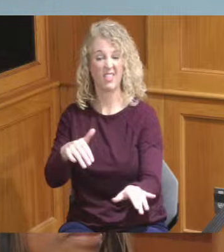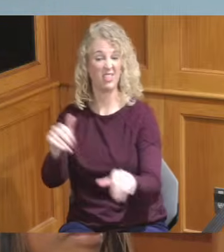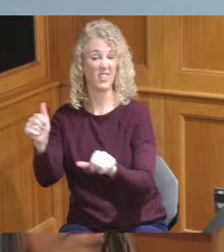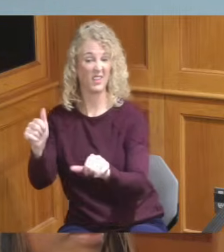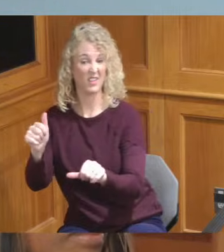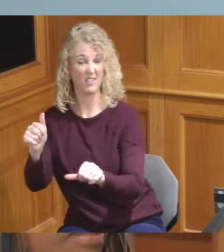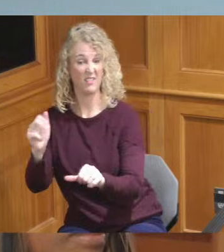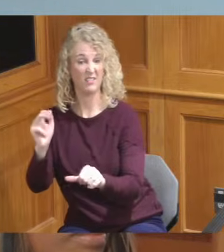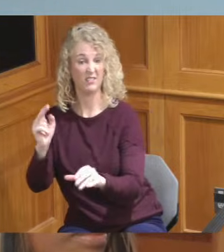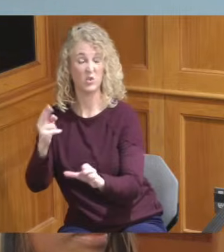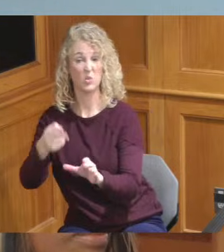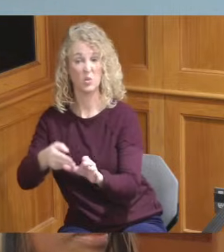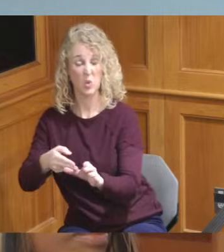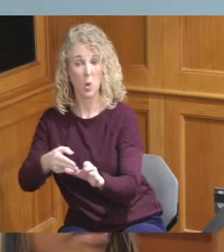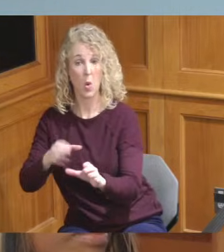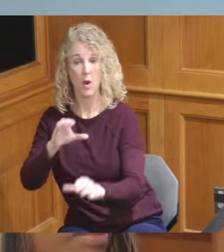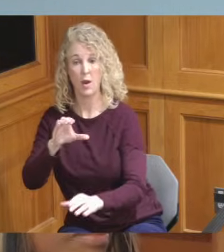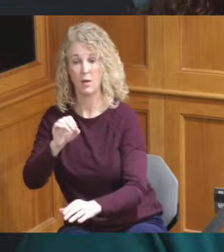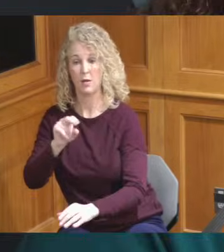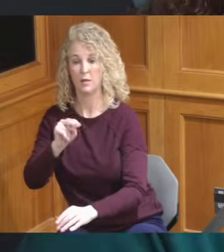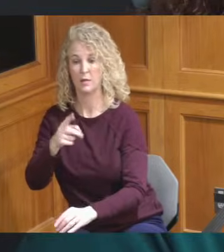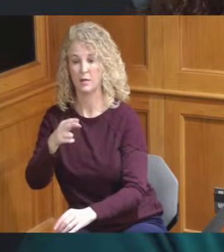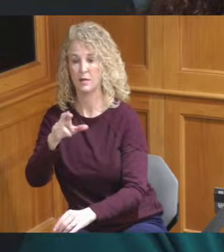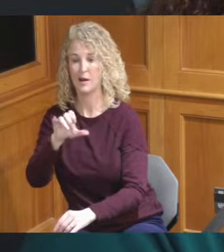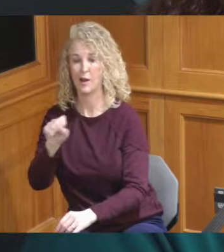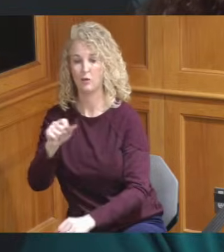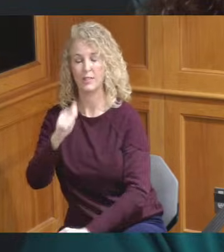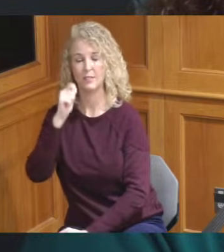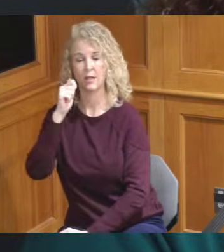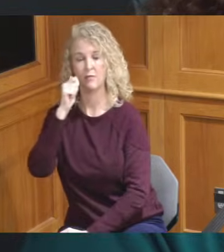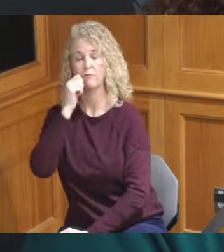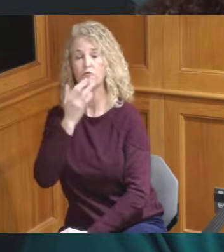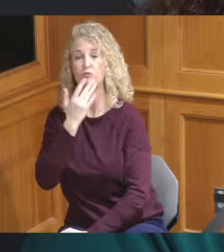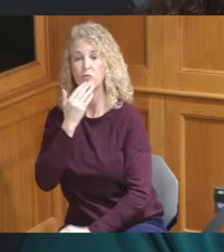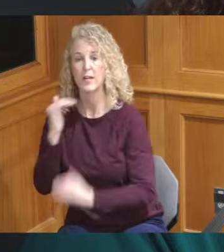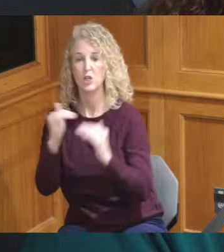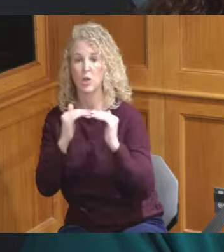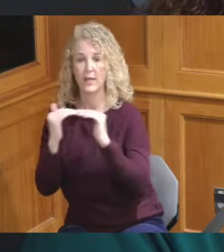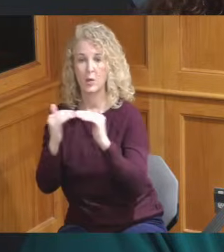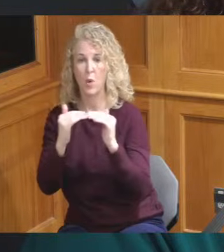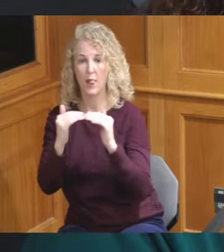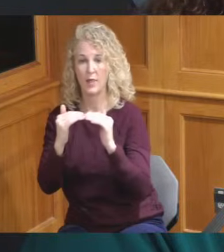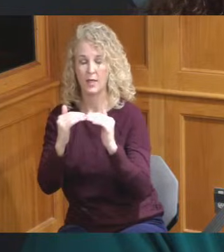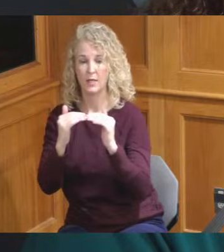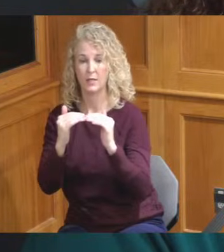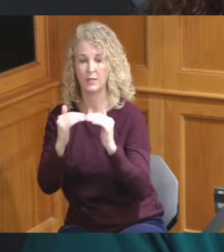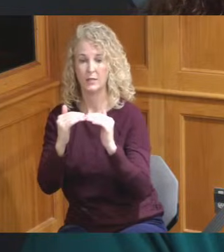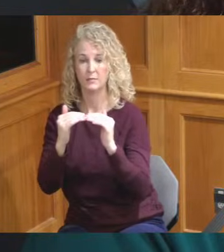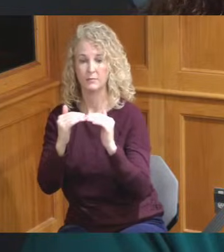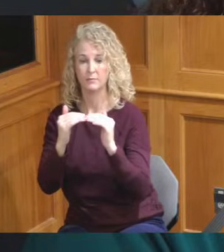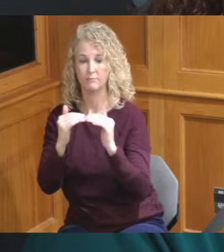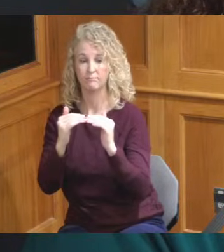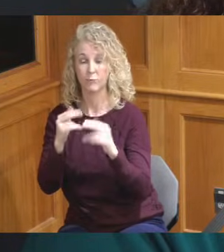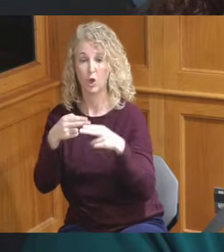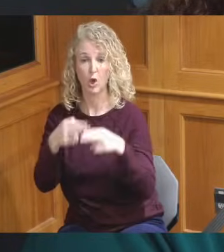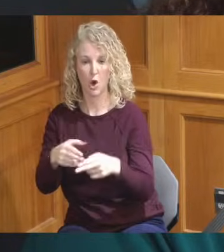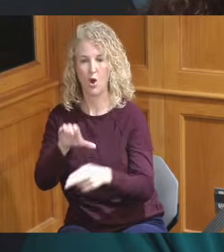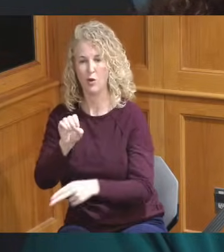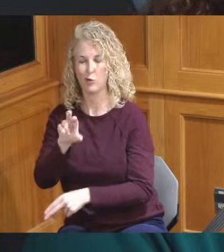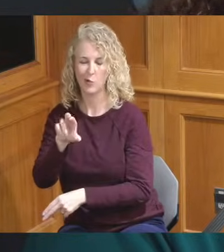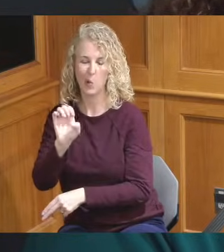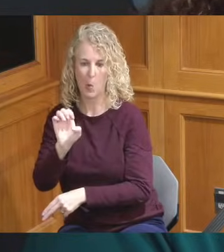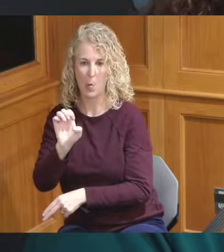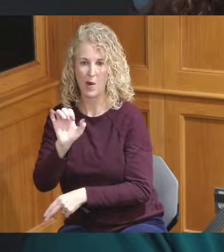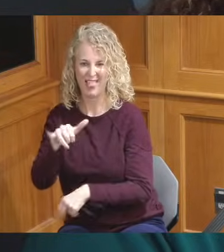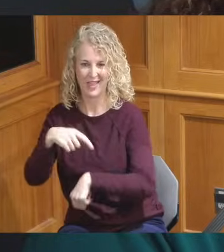Congress of Racial Equality, Congress of Racial Equality, known as CORE, under Dr.